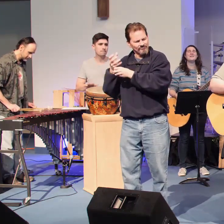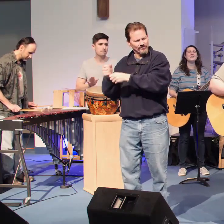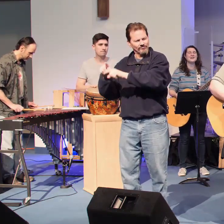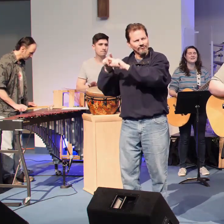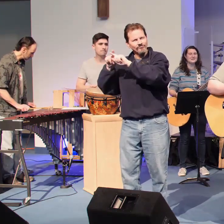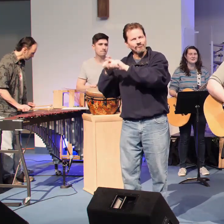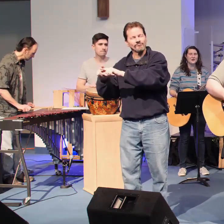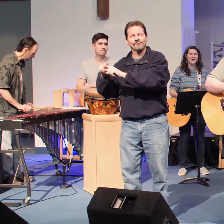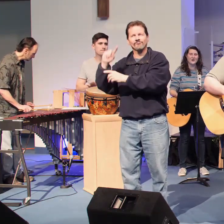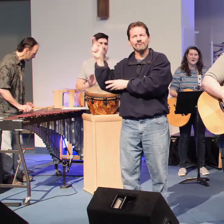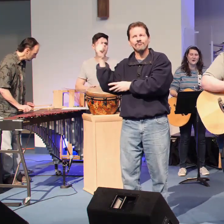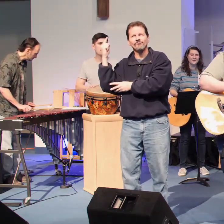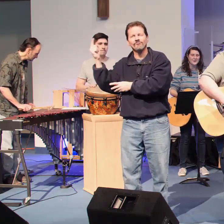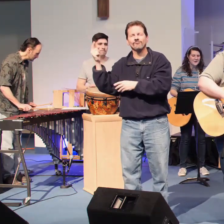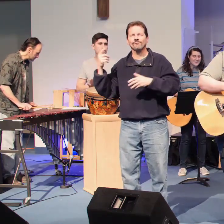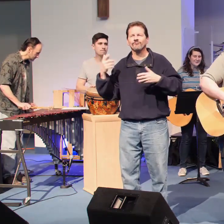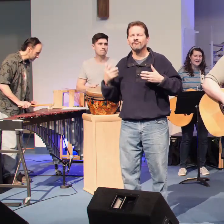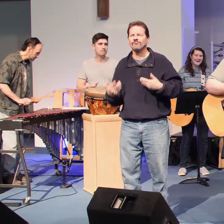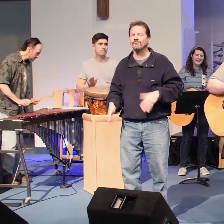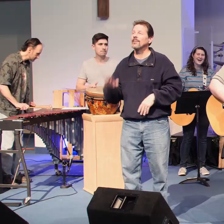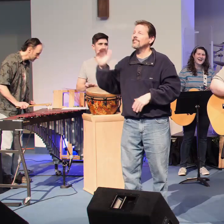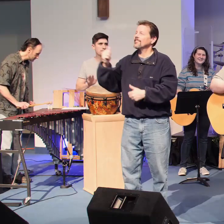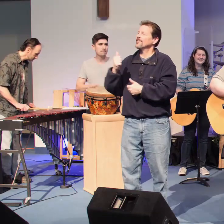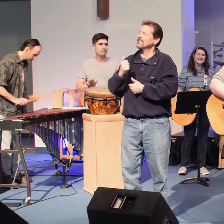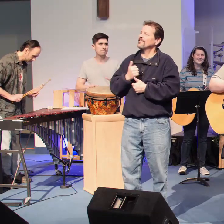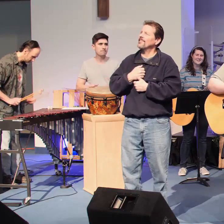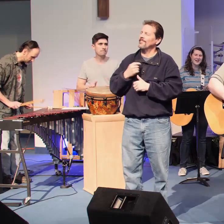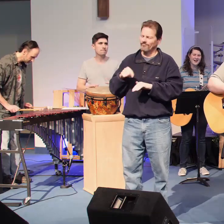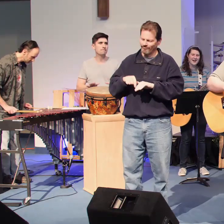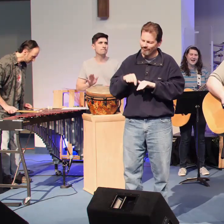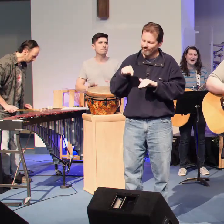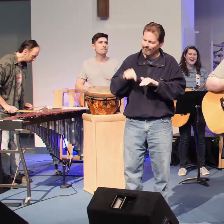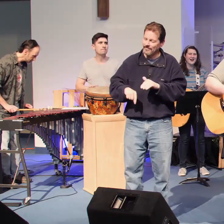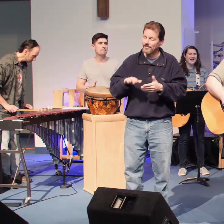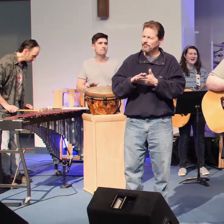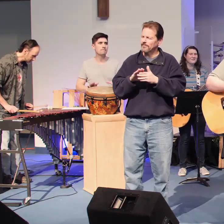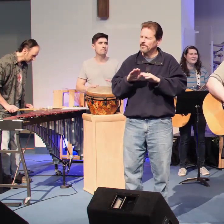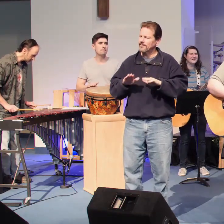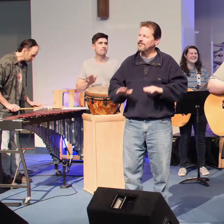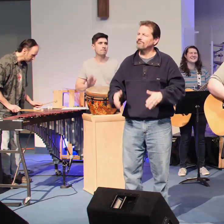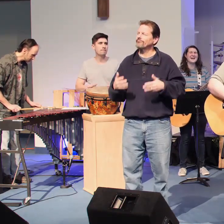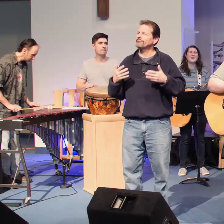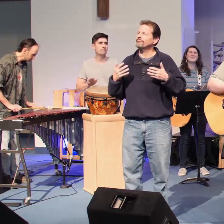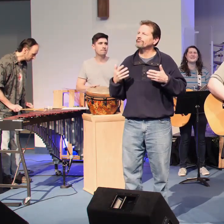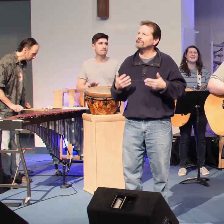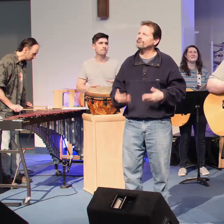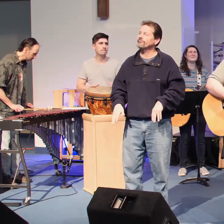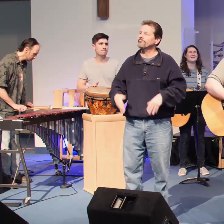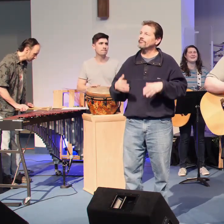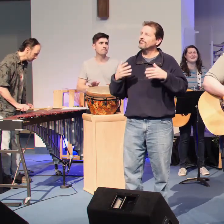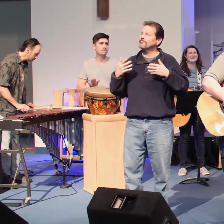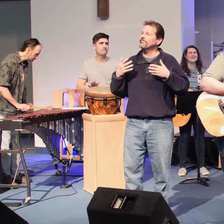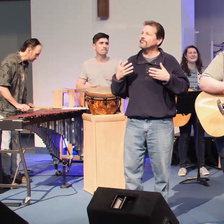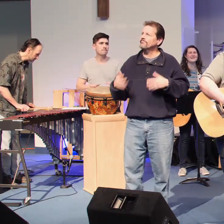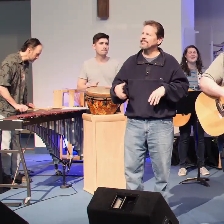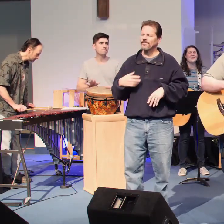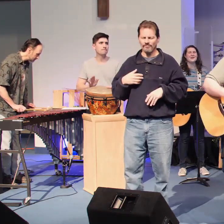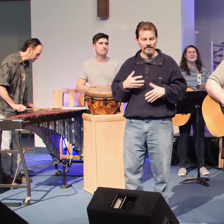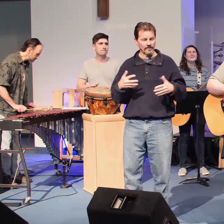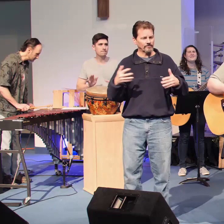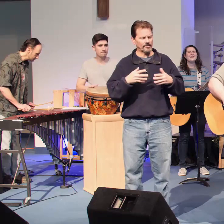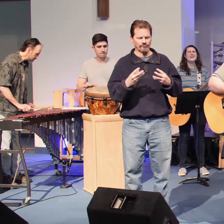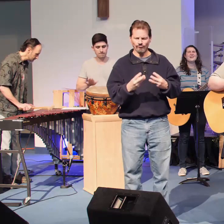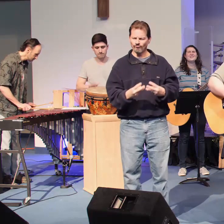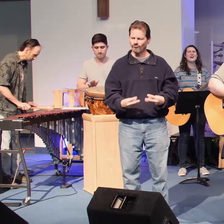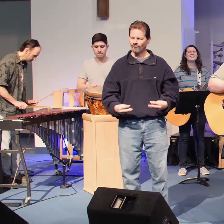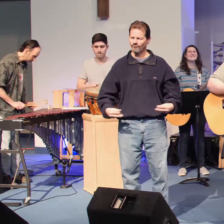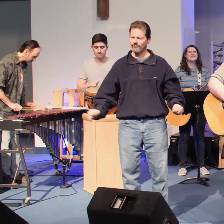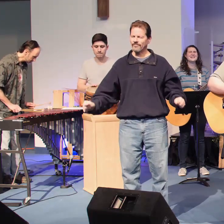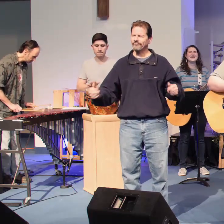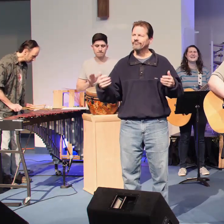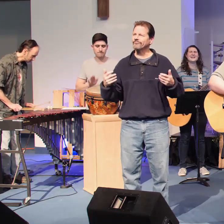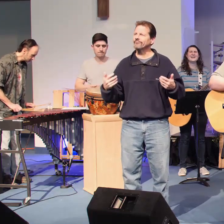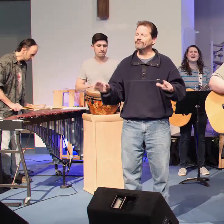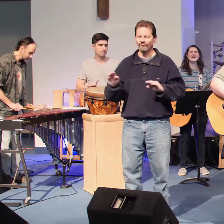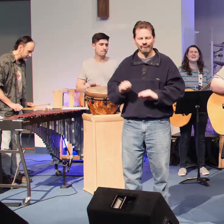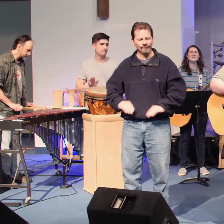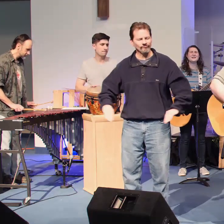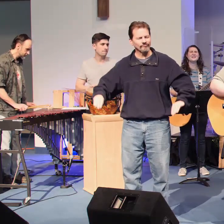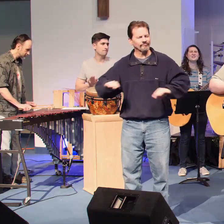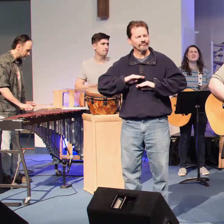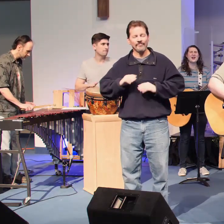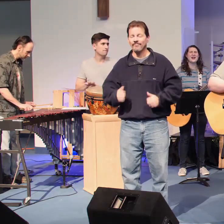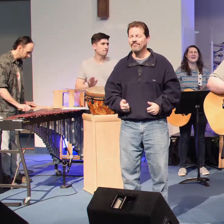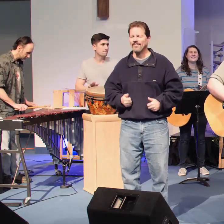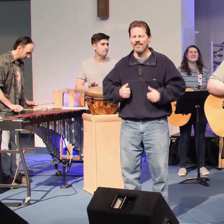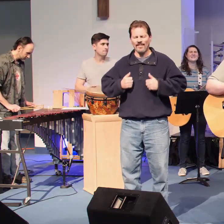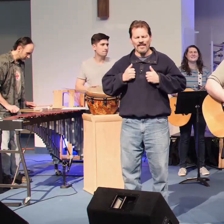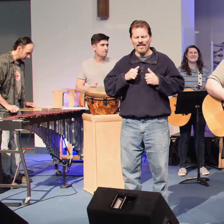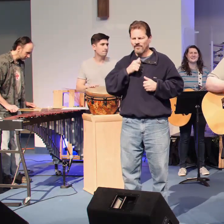What heights of love, what depths of peace When fears are stilled, when strivings cease